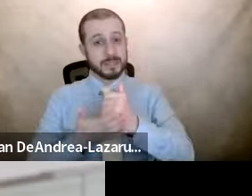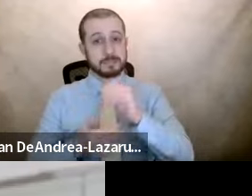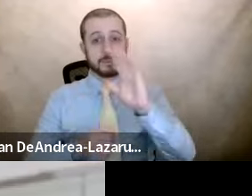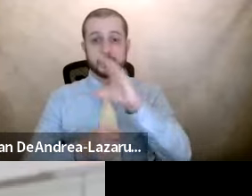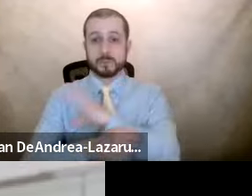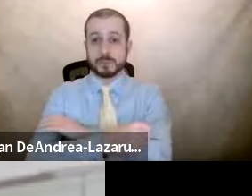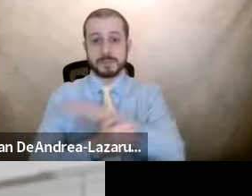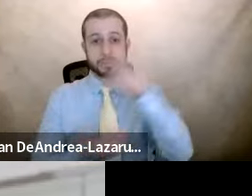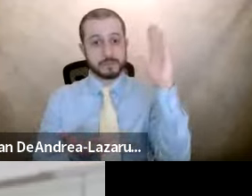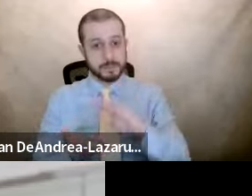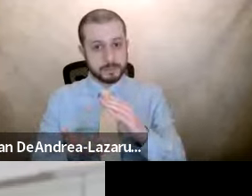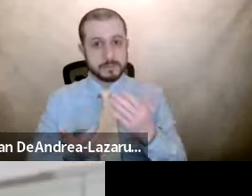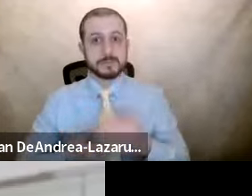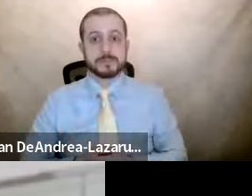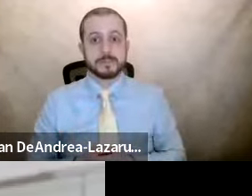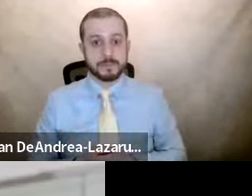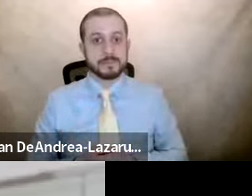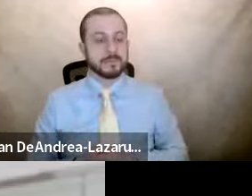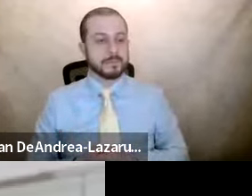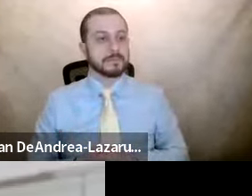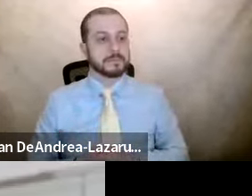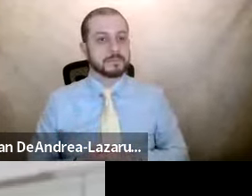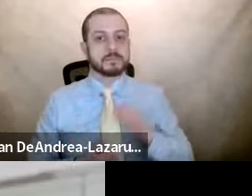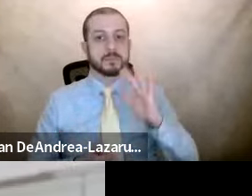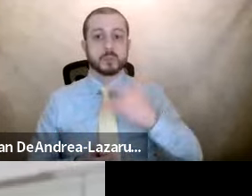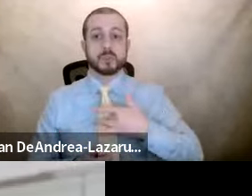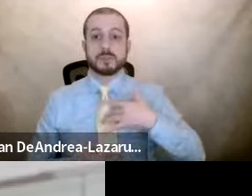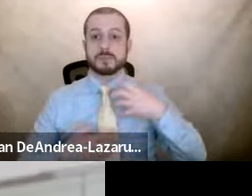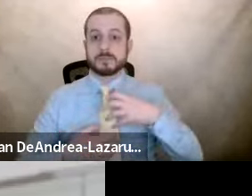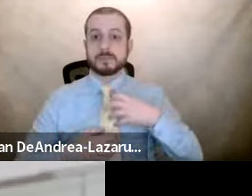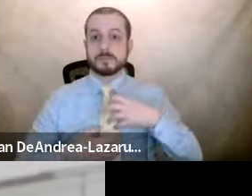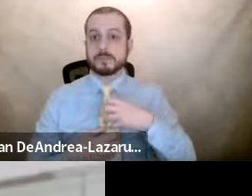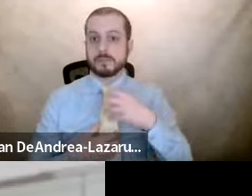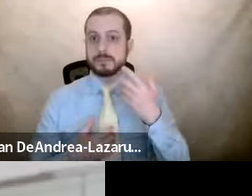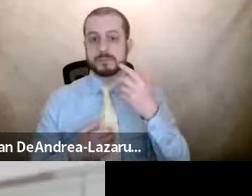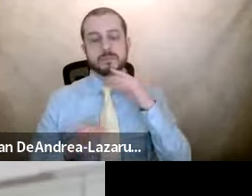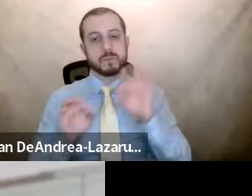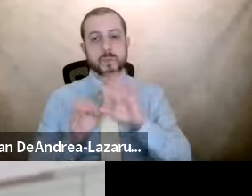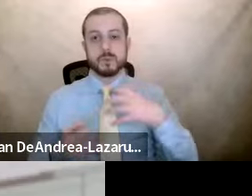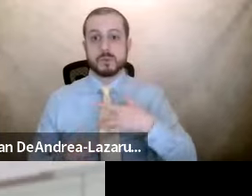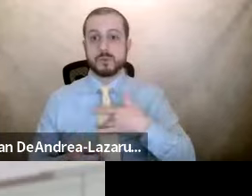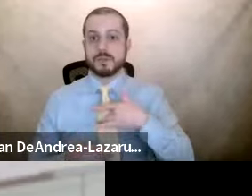that means your blood is being pushed really, really hard through your veins. That's pushing a lot on the vessels. If you can imagine blood being